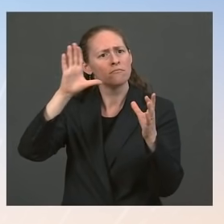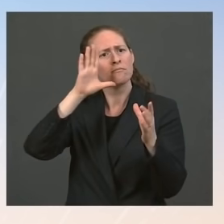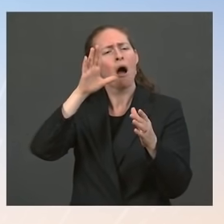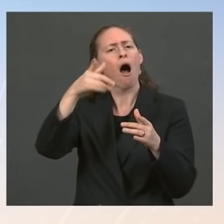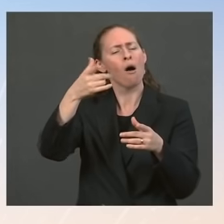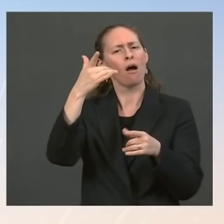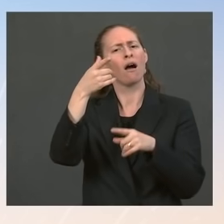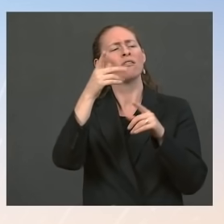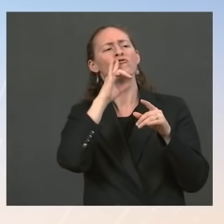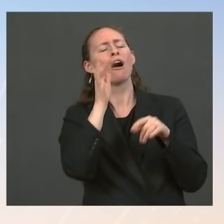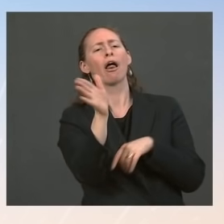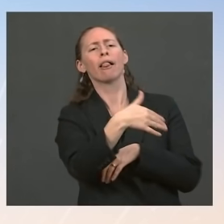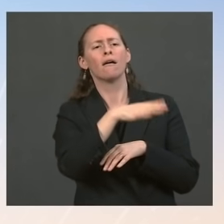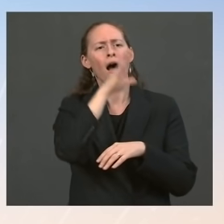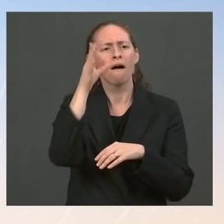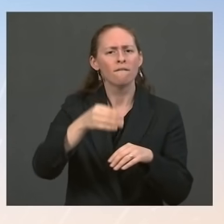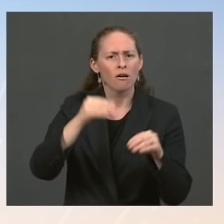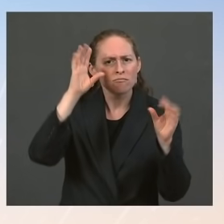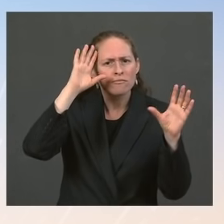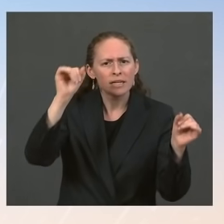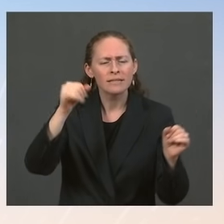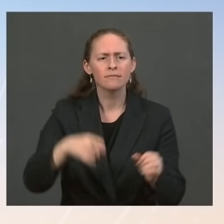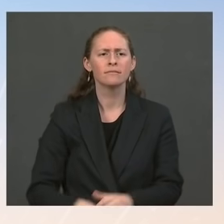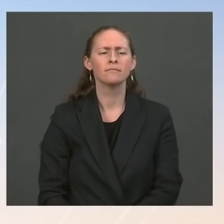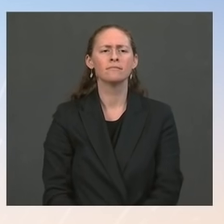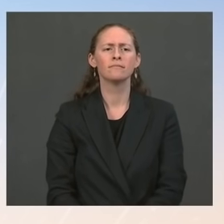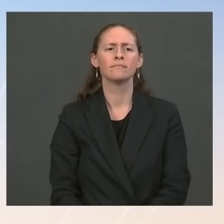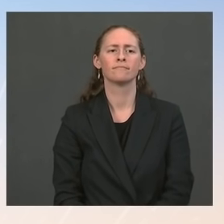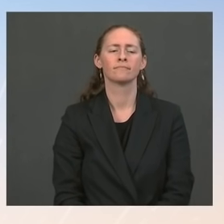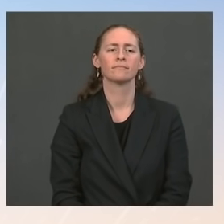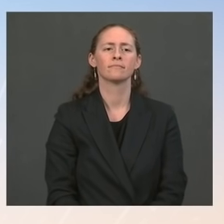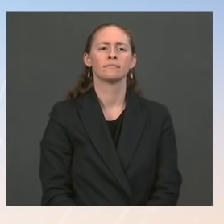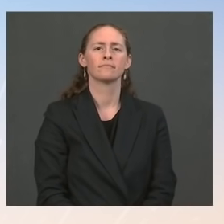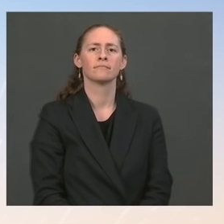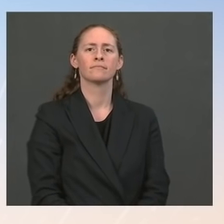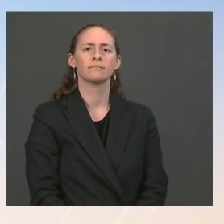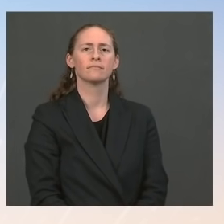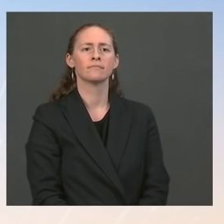Look, first of all, I would say that, you know, the President is, you know, absolutely committed